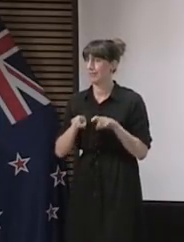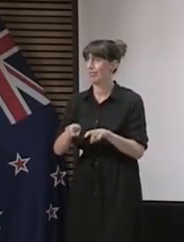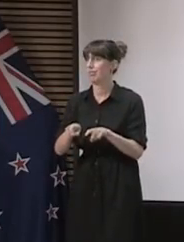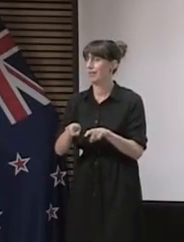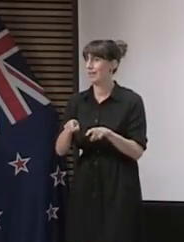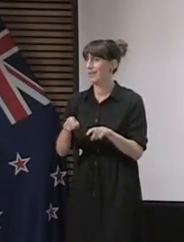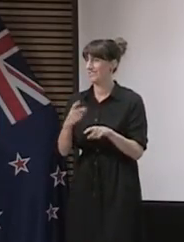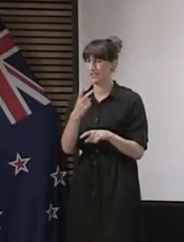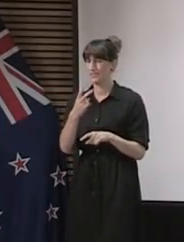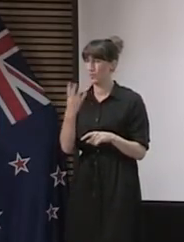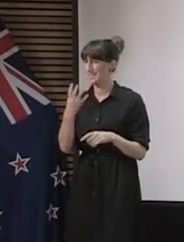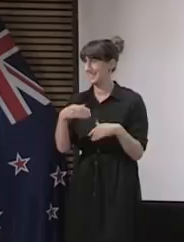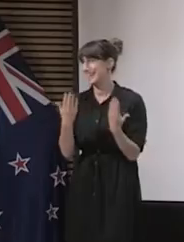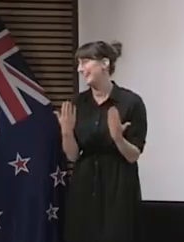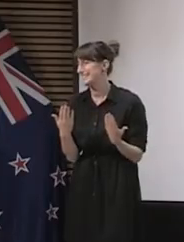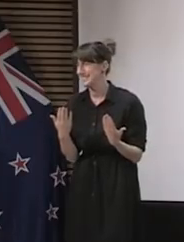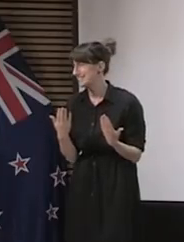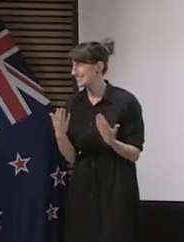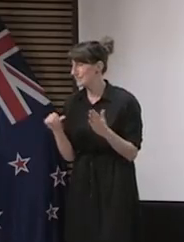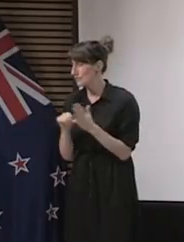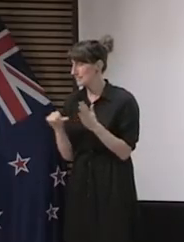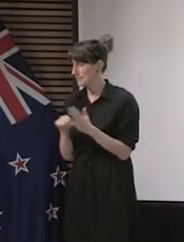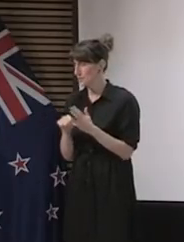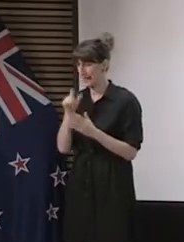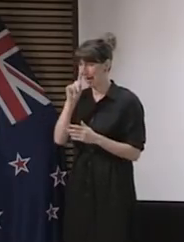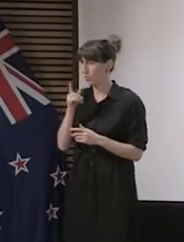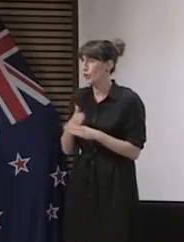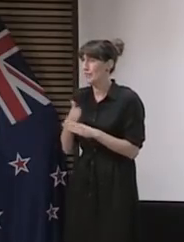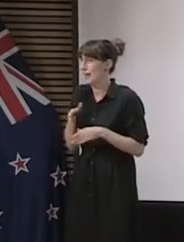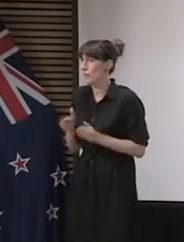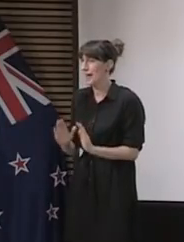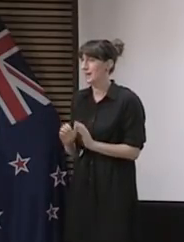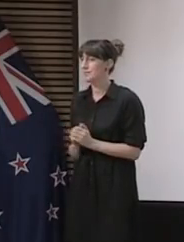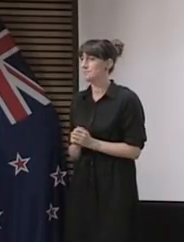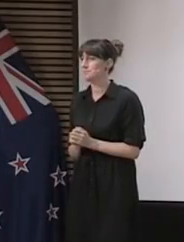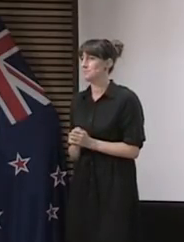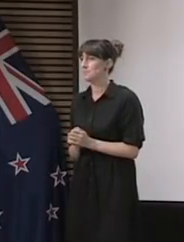Some havequestioned that why aren'tthey required when they arenot working to only be able tobe at home?